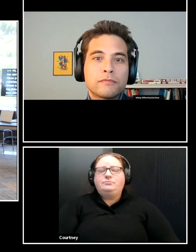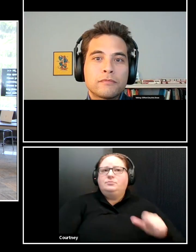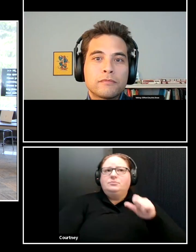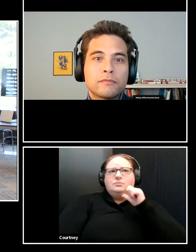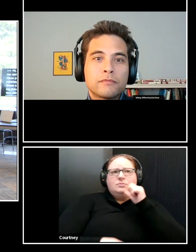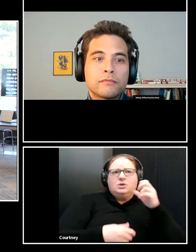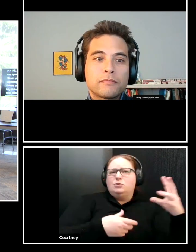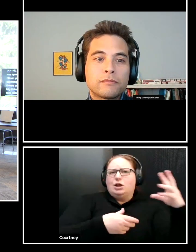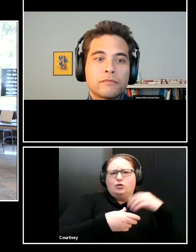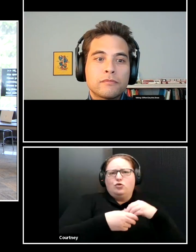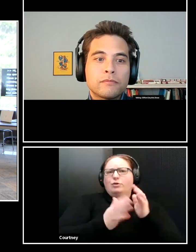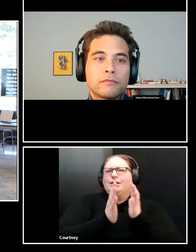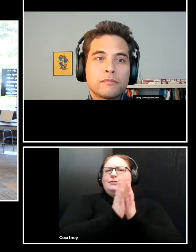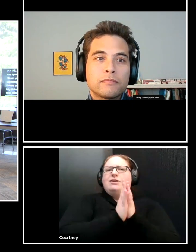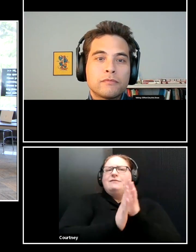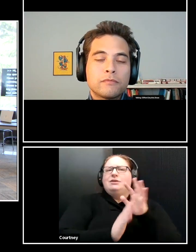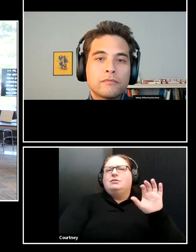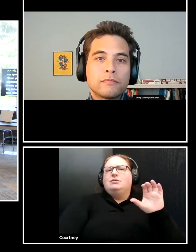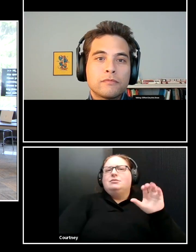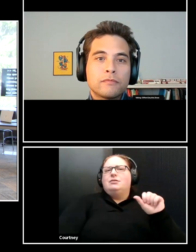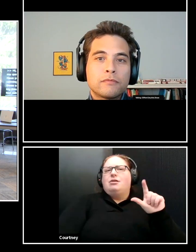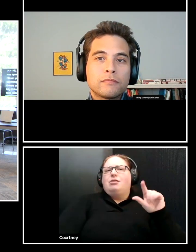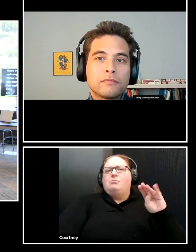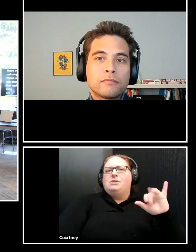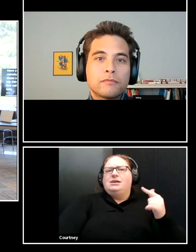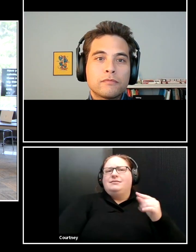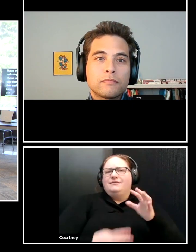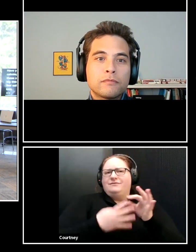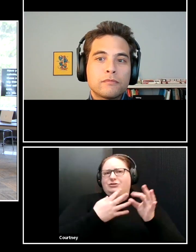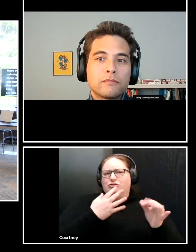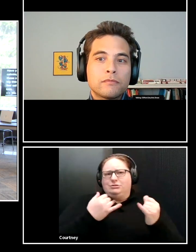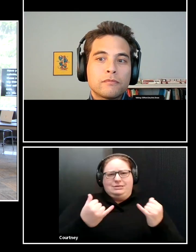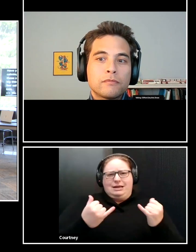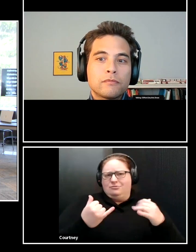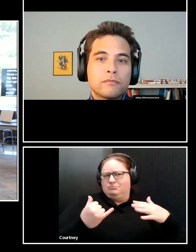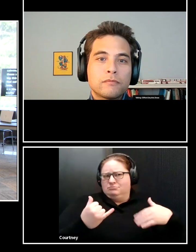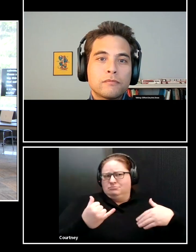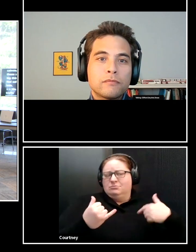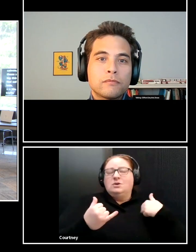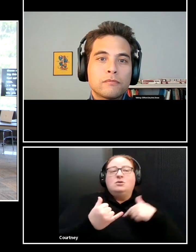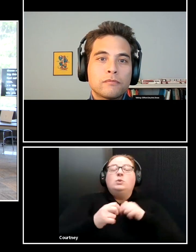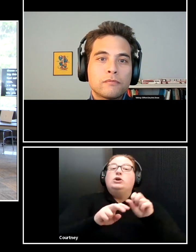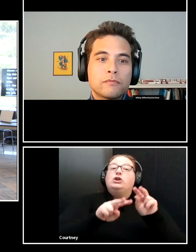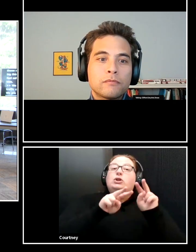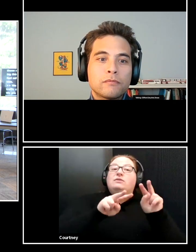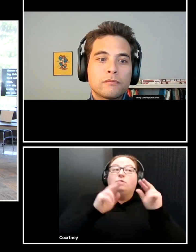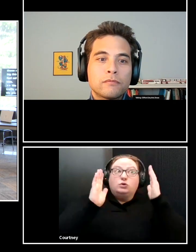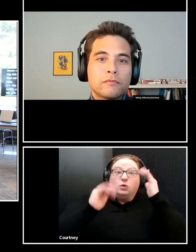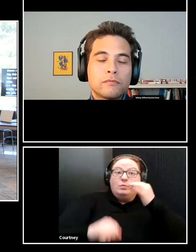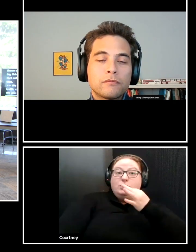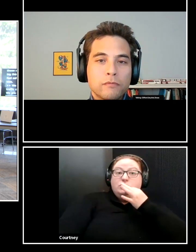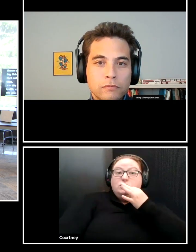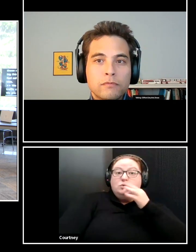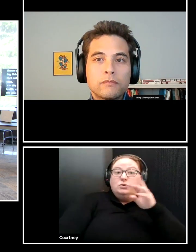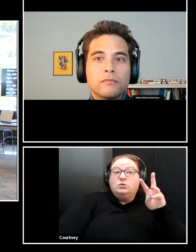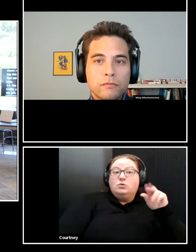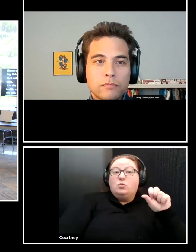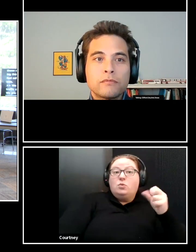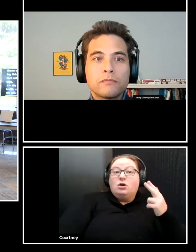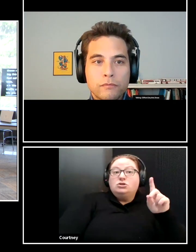calming features now. Um we are looking forward to uh hopefully soon WSDOT's publication of a